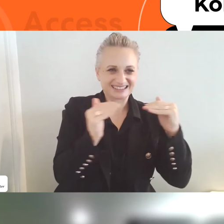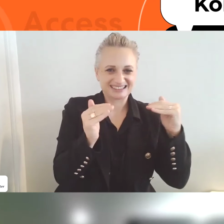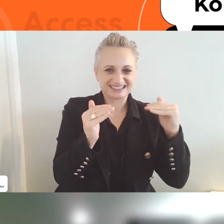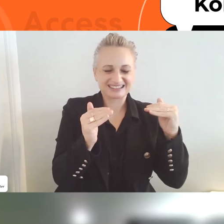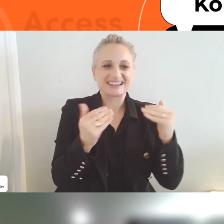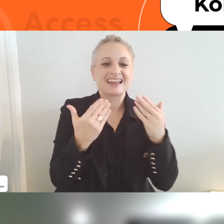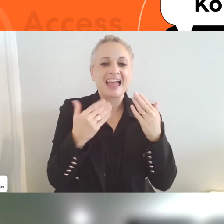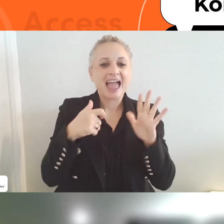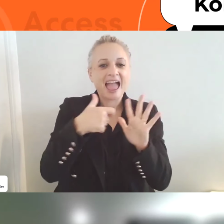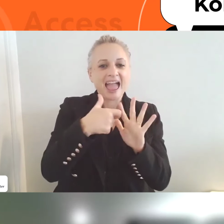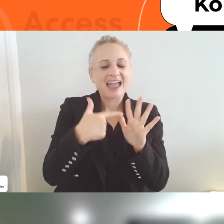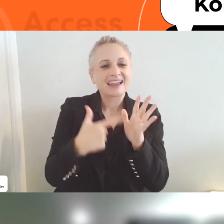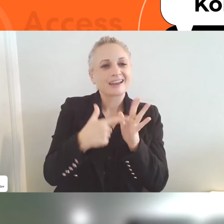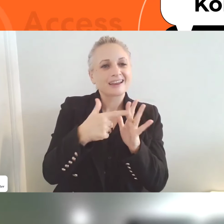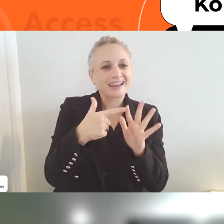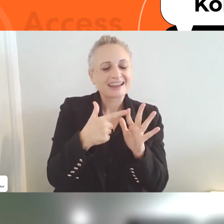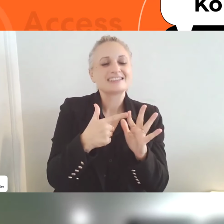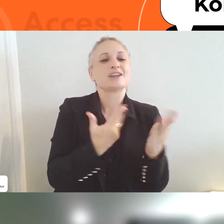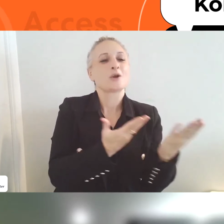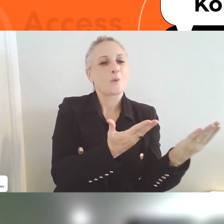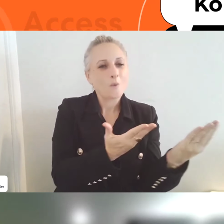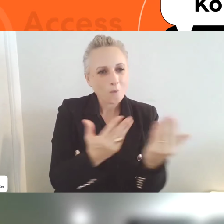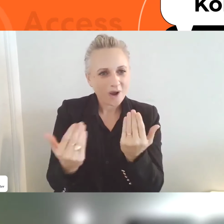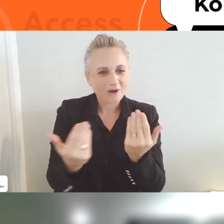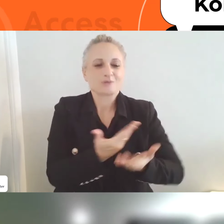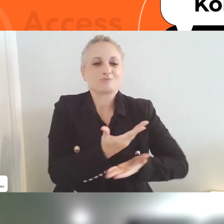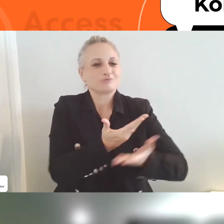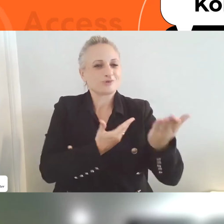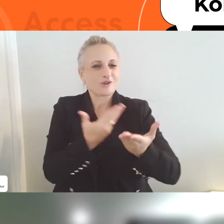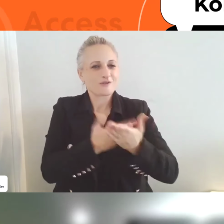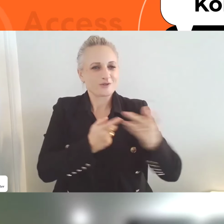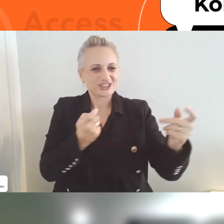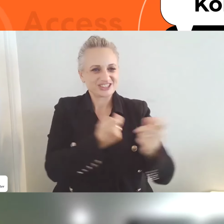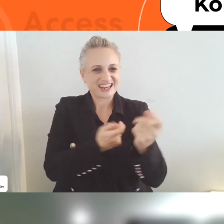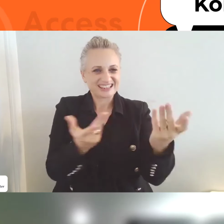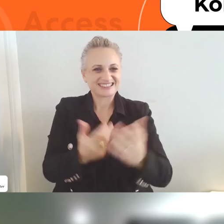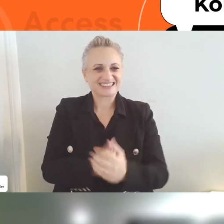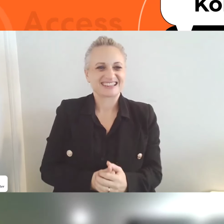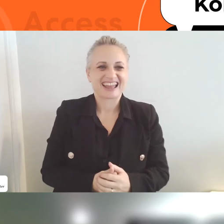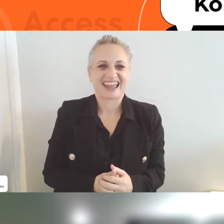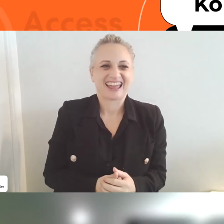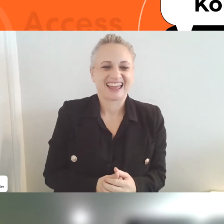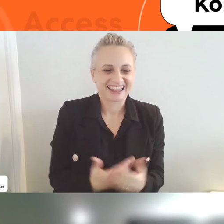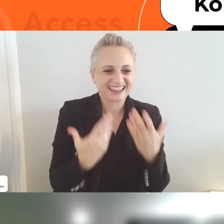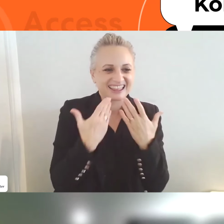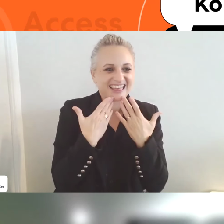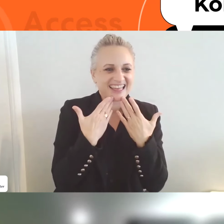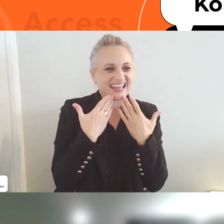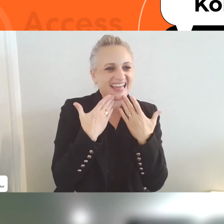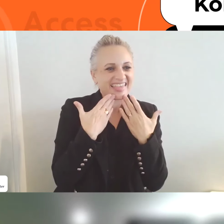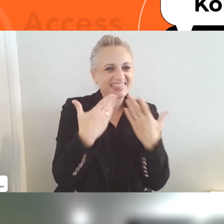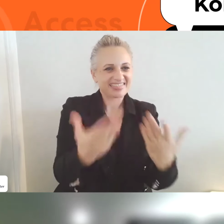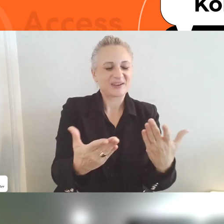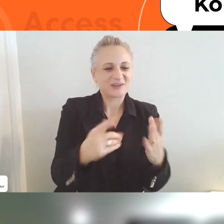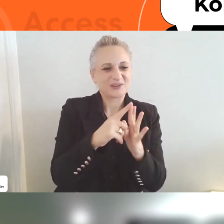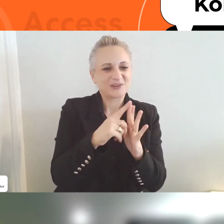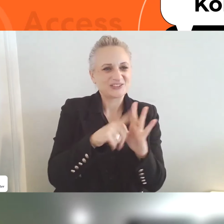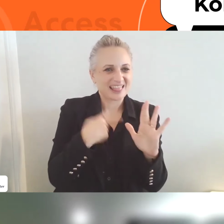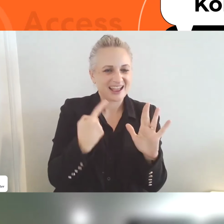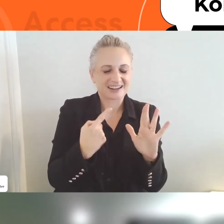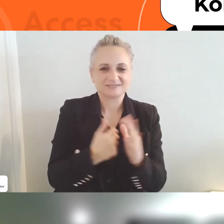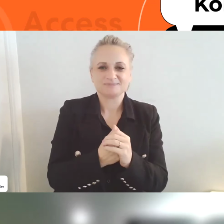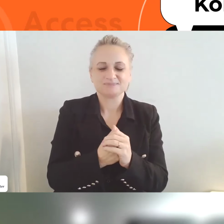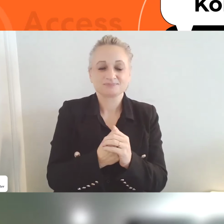to Kōrero for Change. Thanks Juliana. As Juliana said, I've been working